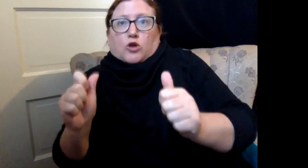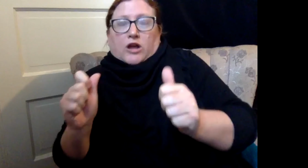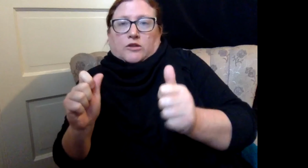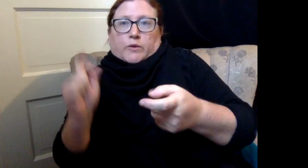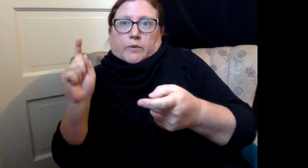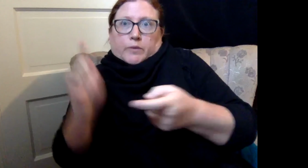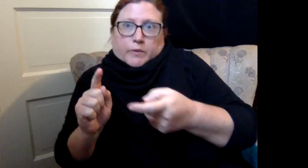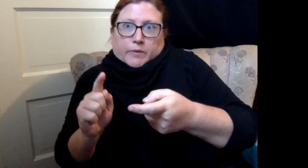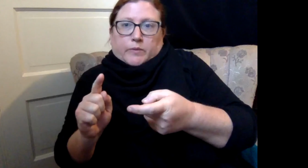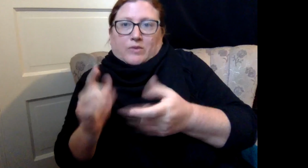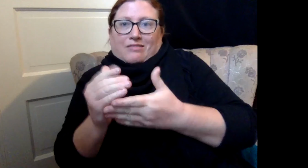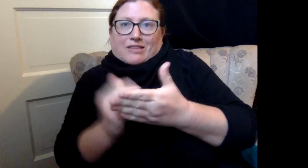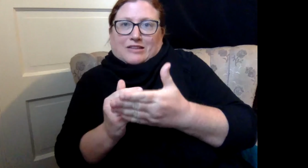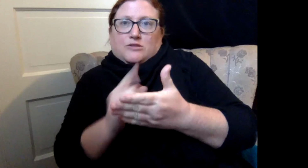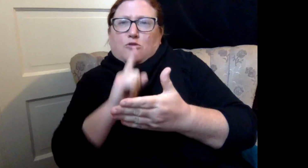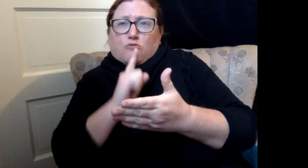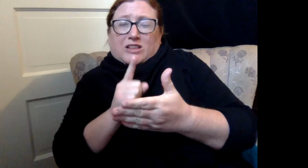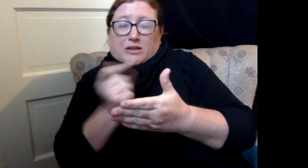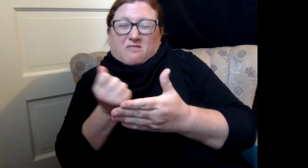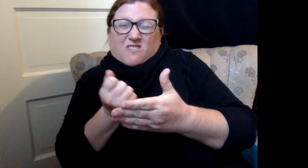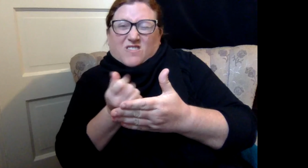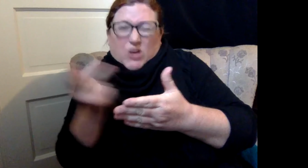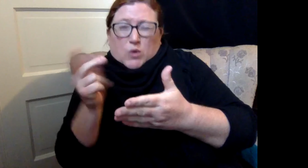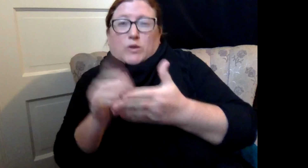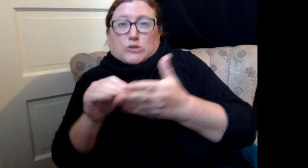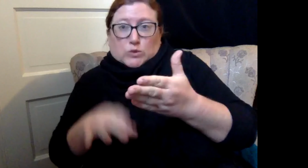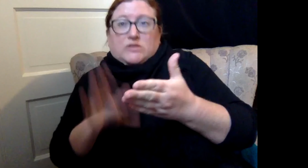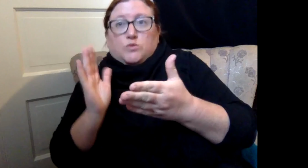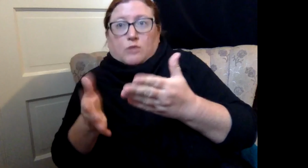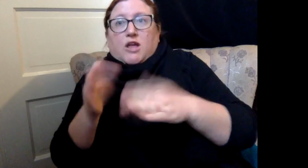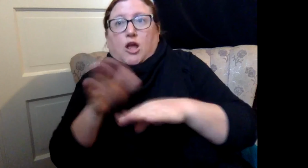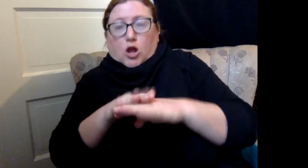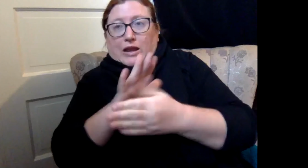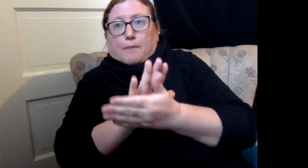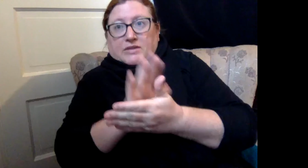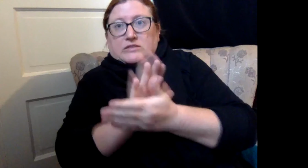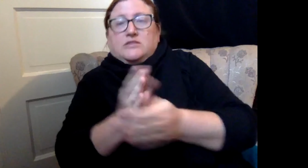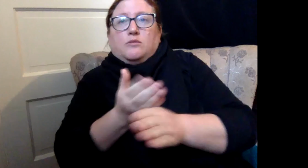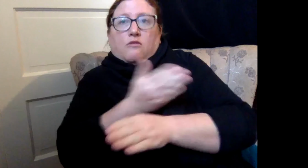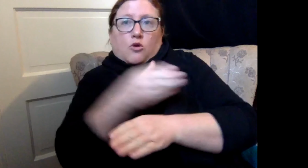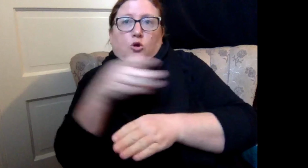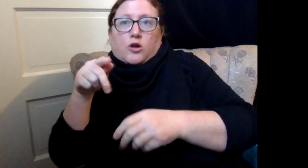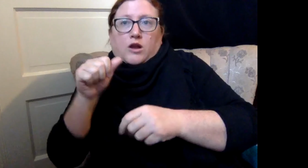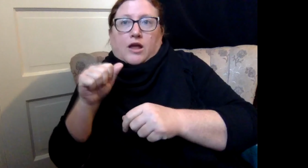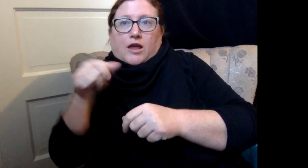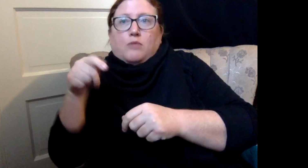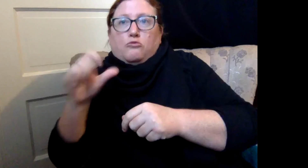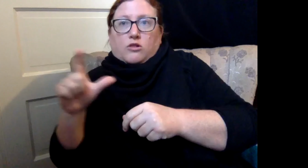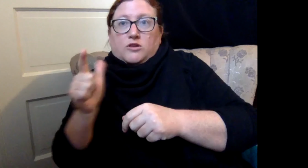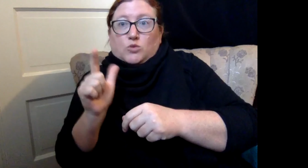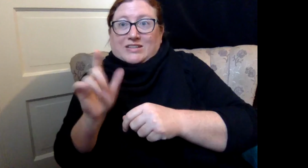involved with them and with fak you will any trying to prune the list down so really as few